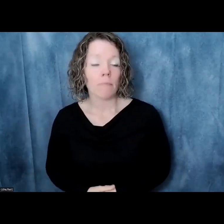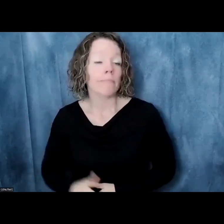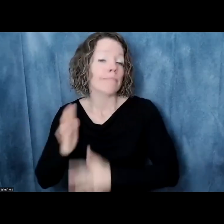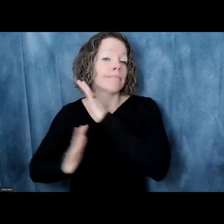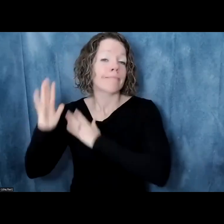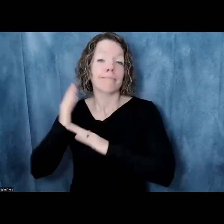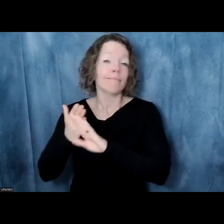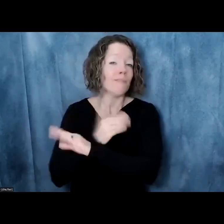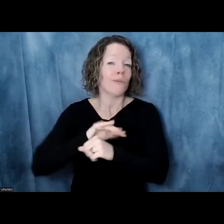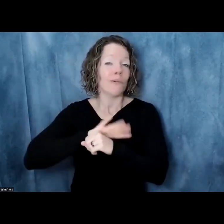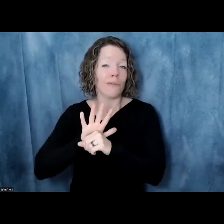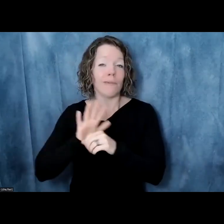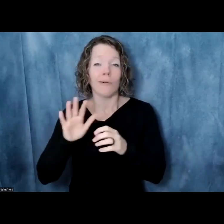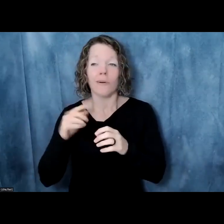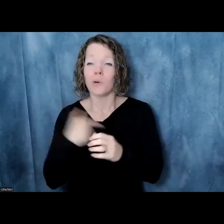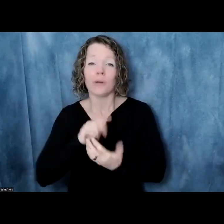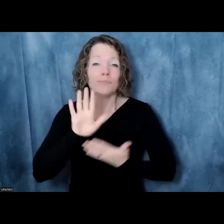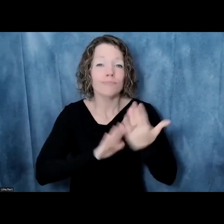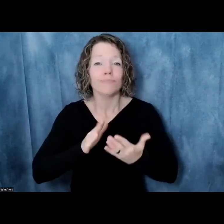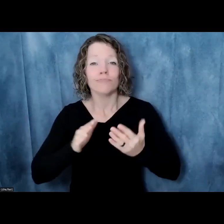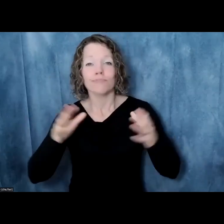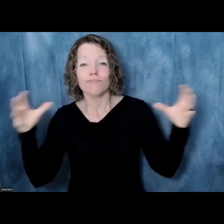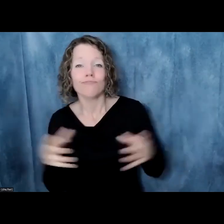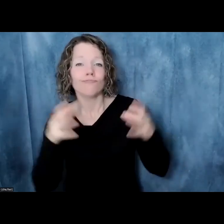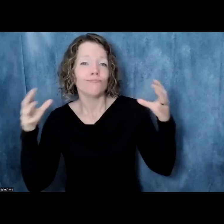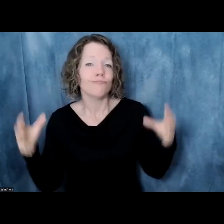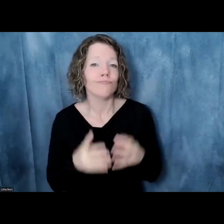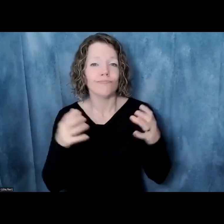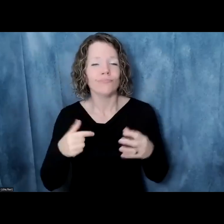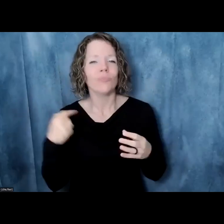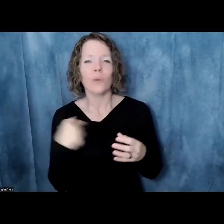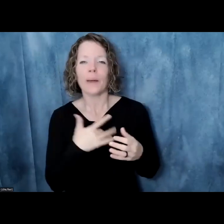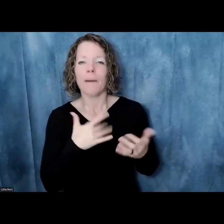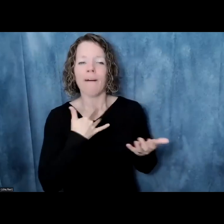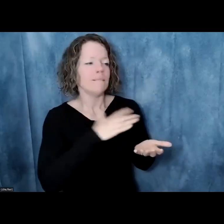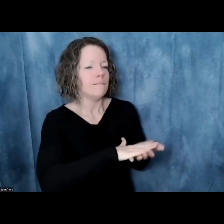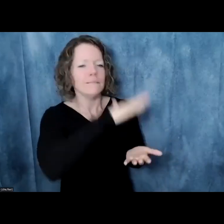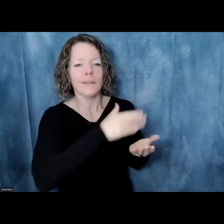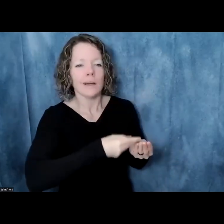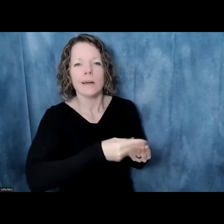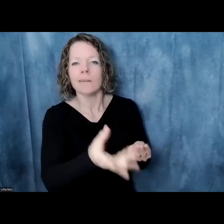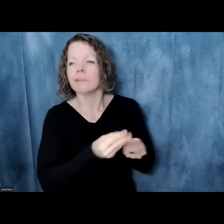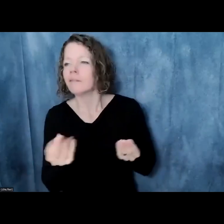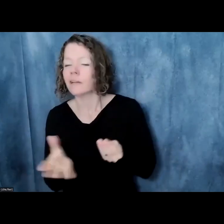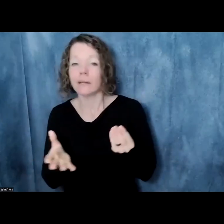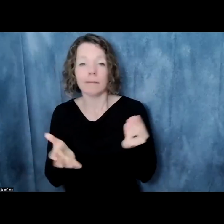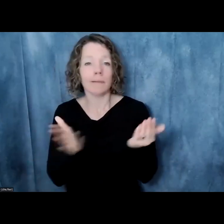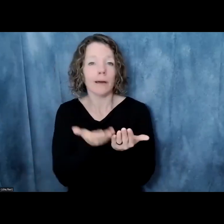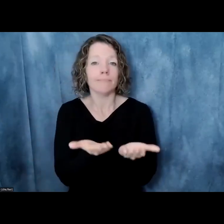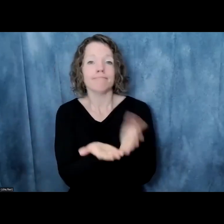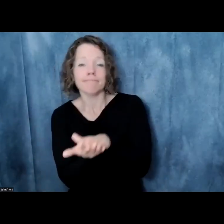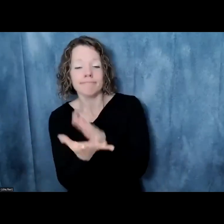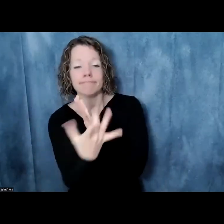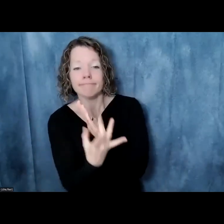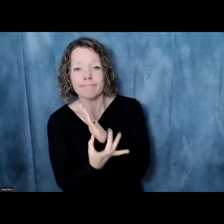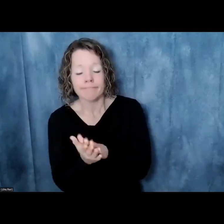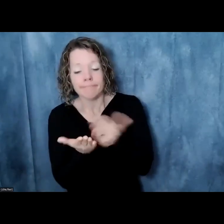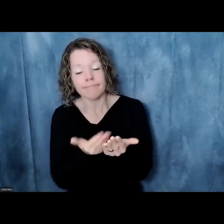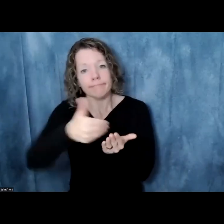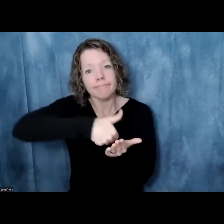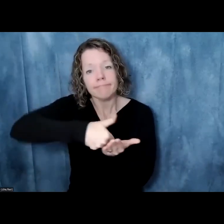some swag - who misses the swag? - and you would get a binder full of flyers and inserts. In the